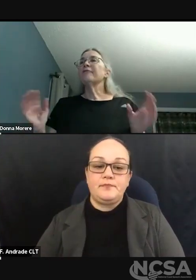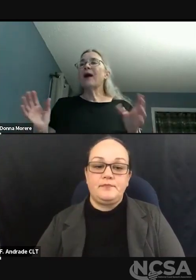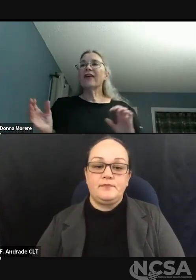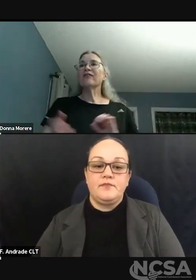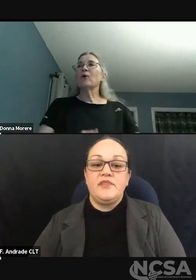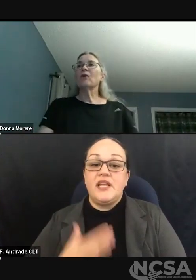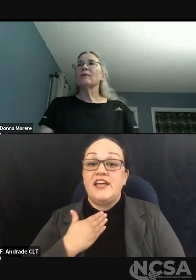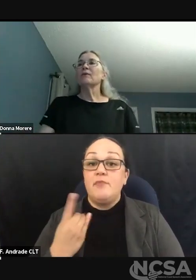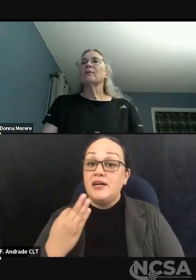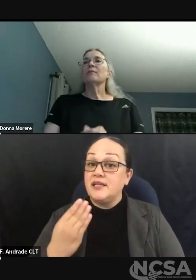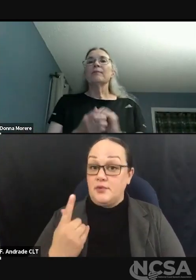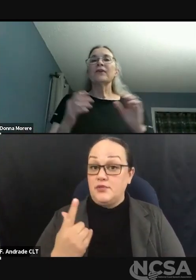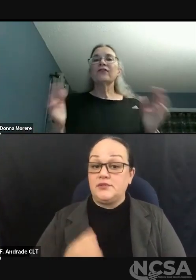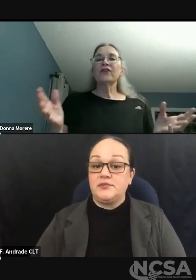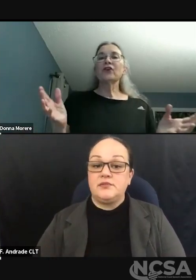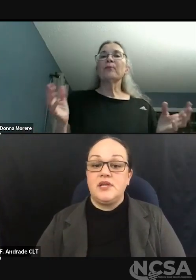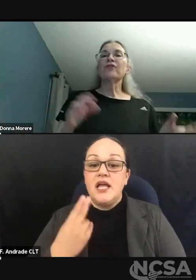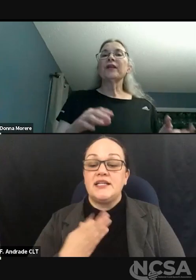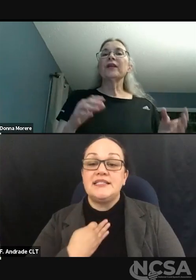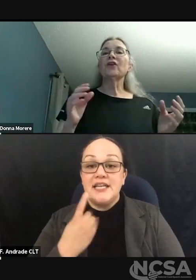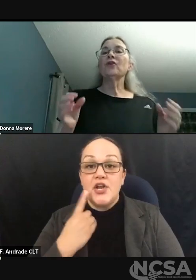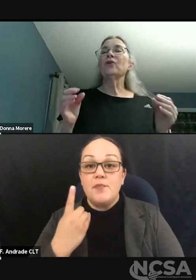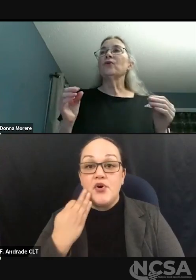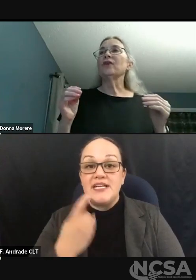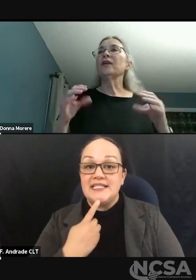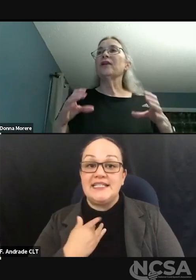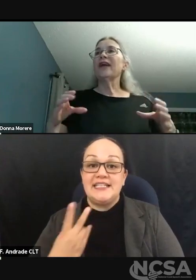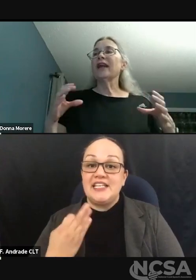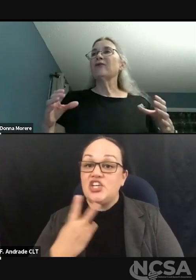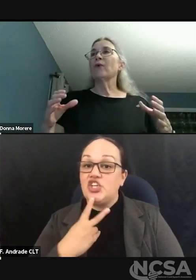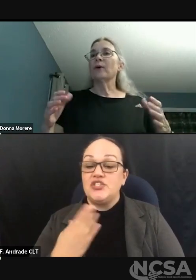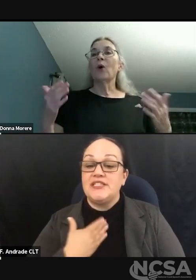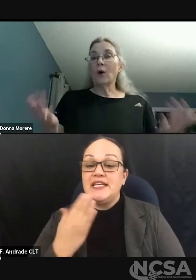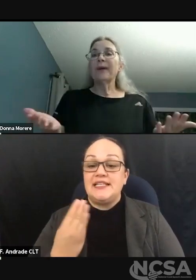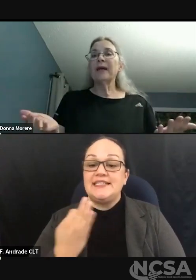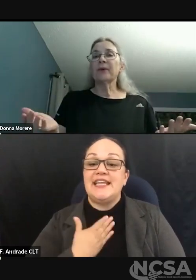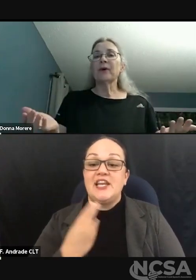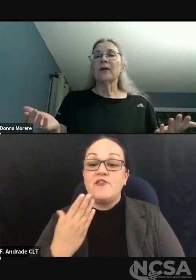If possible, consider presenting cues in a static form on paper